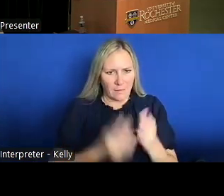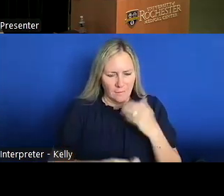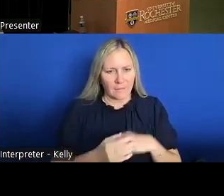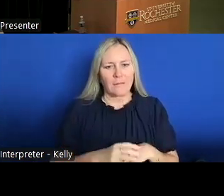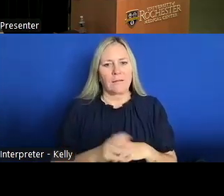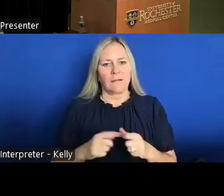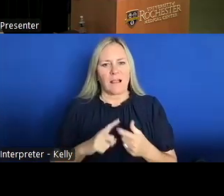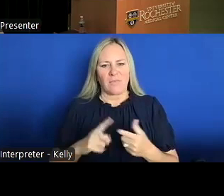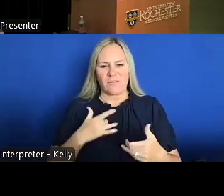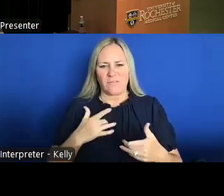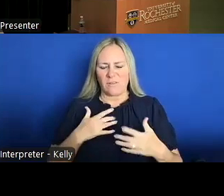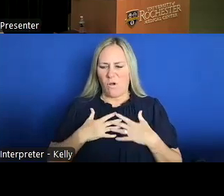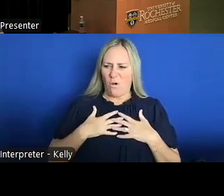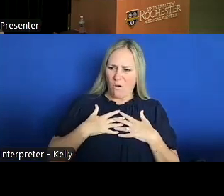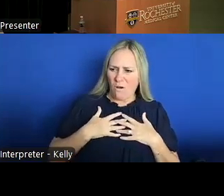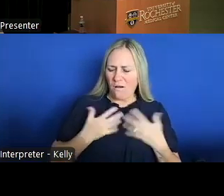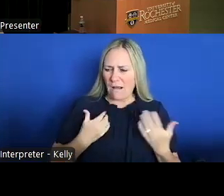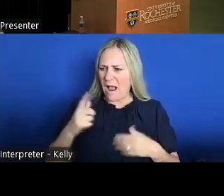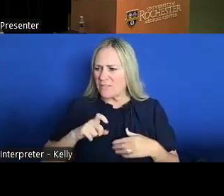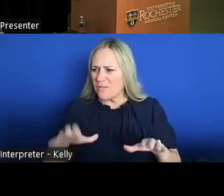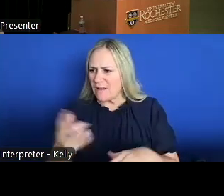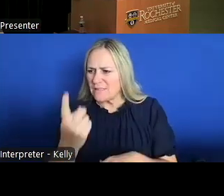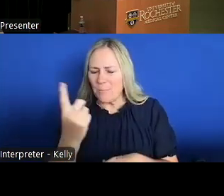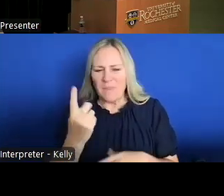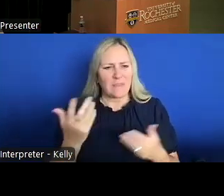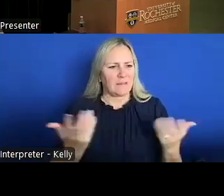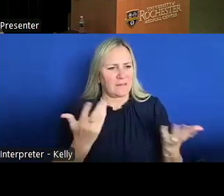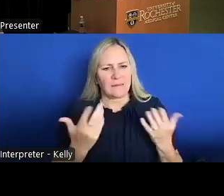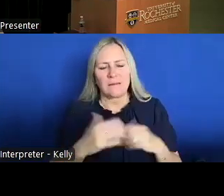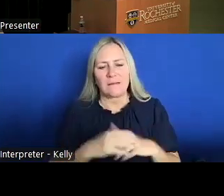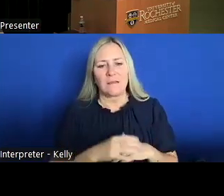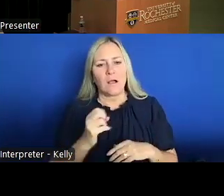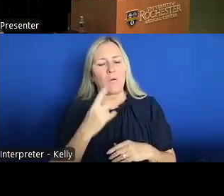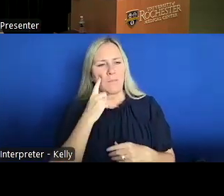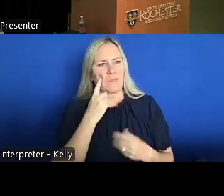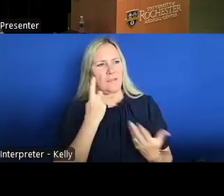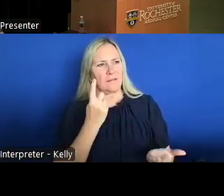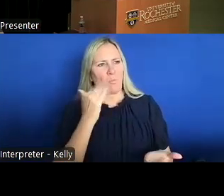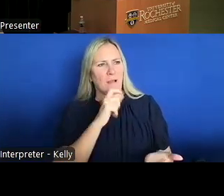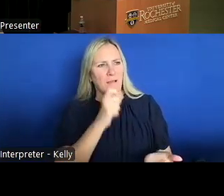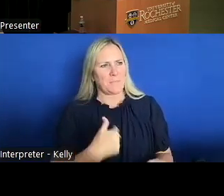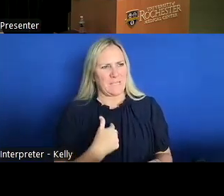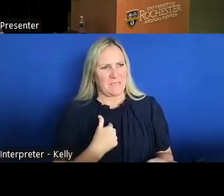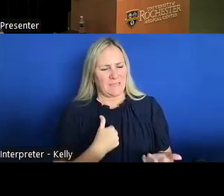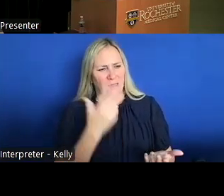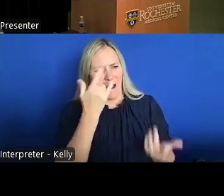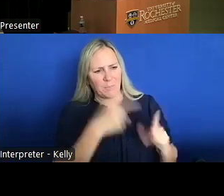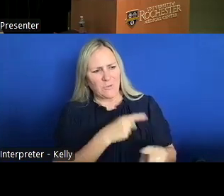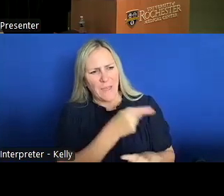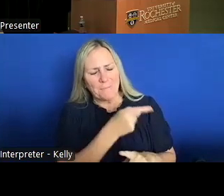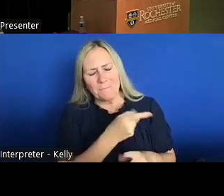done what should we have done um it might be why not me why was it him or if they've dealt as I I